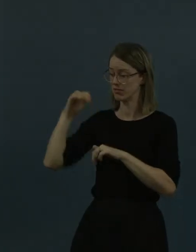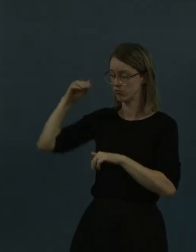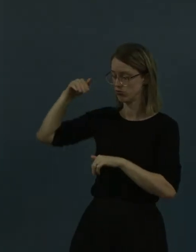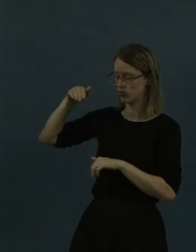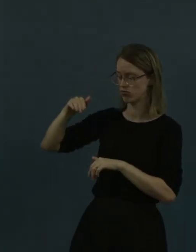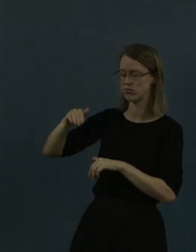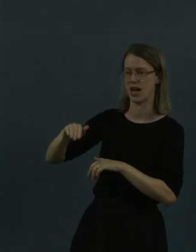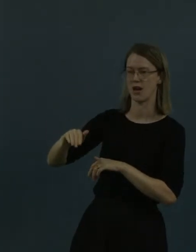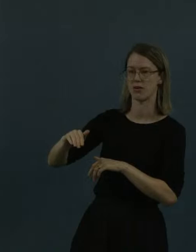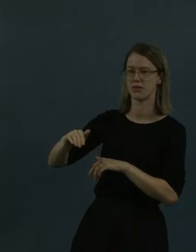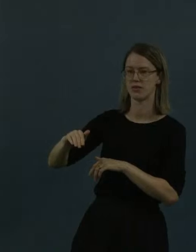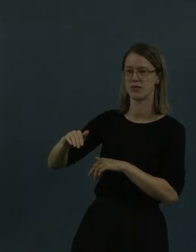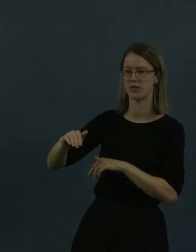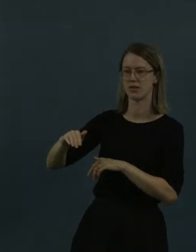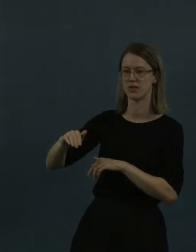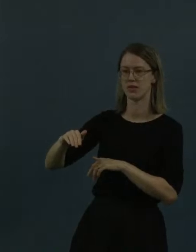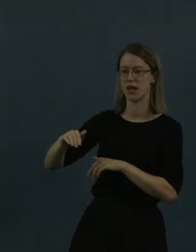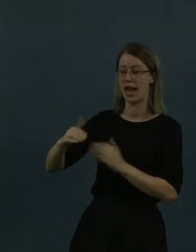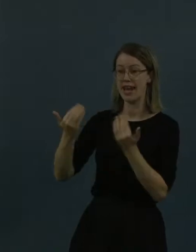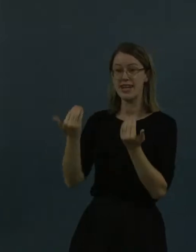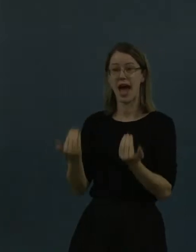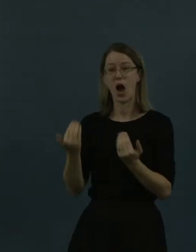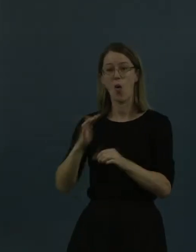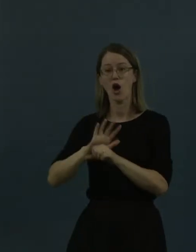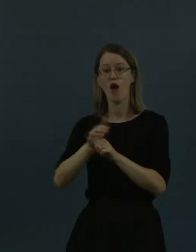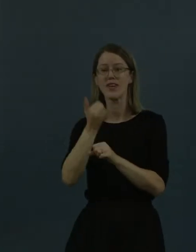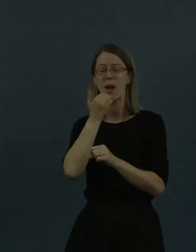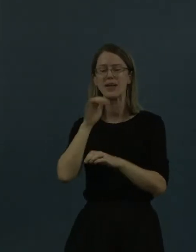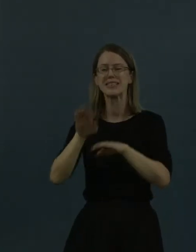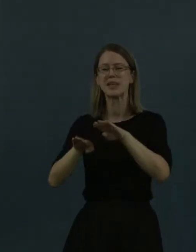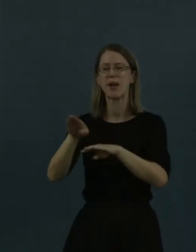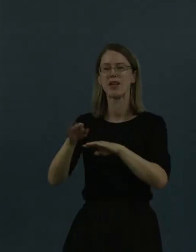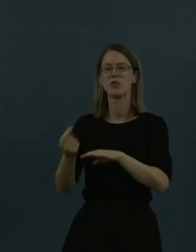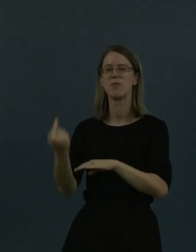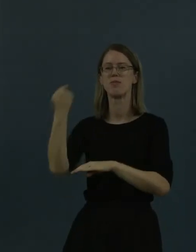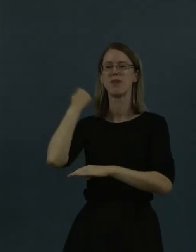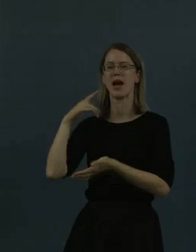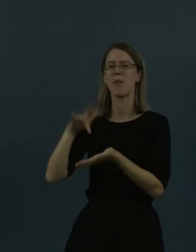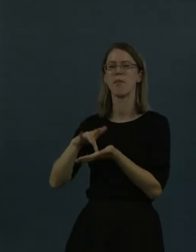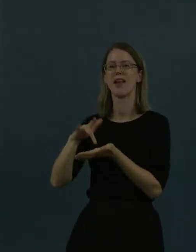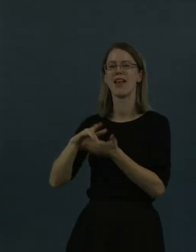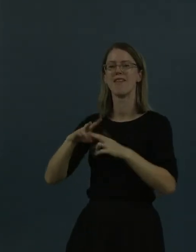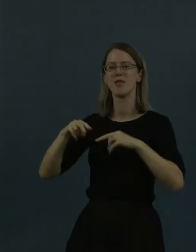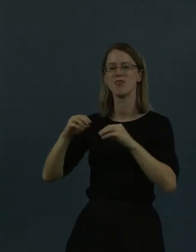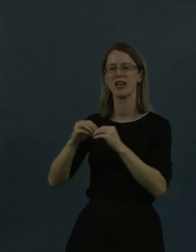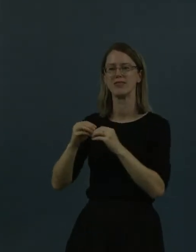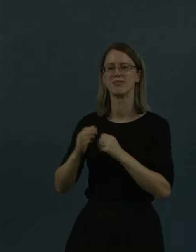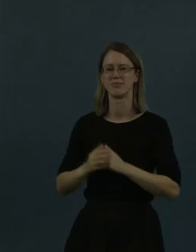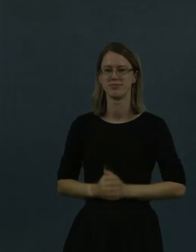numbers have fallen down - distinctive peak and the hawk land numbers have fallen down